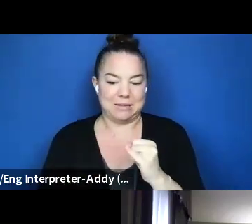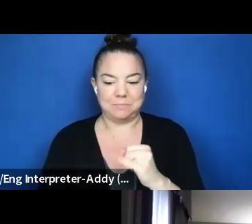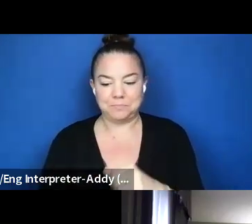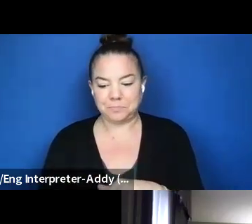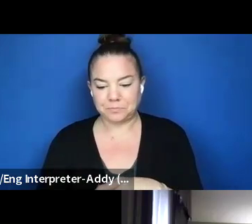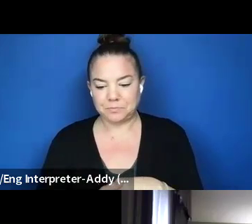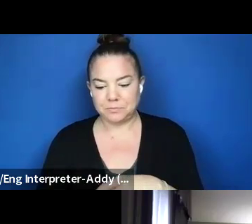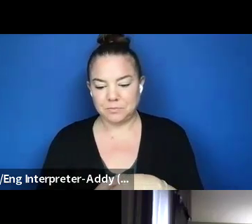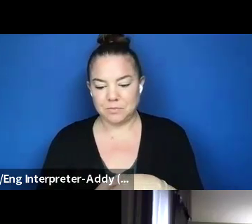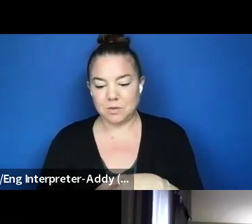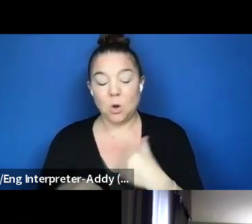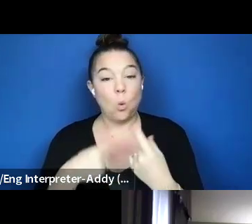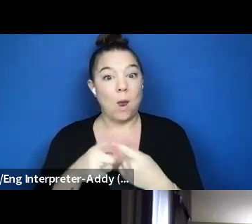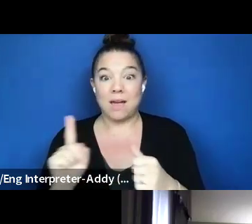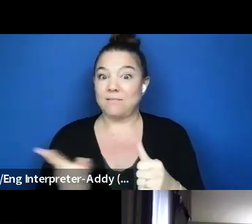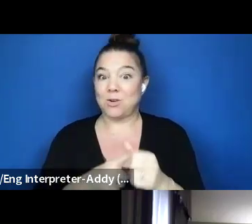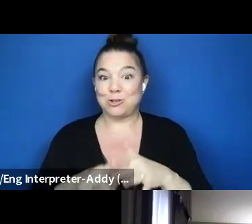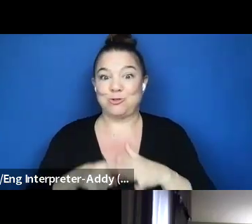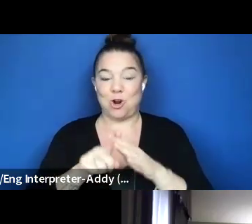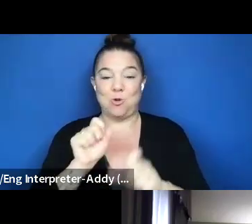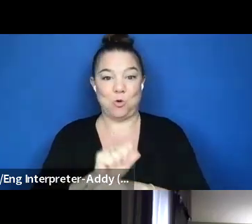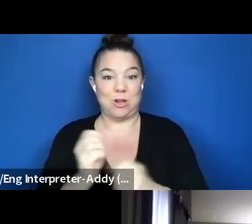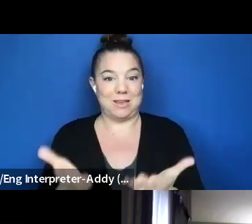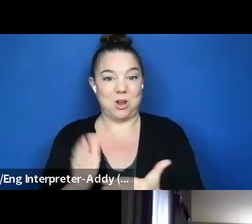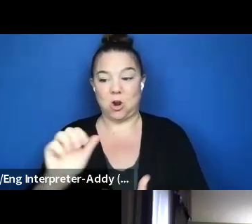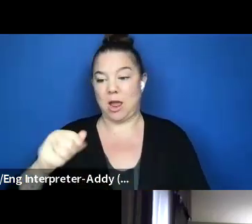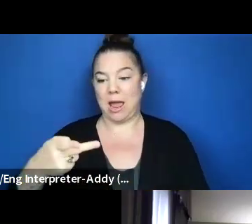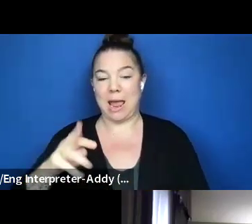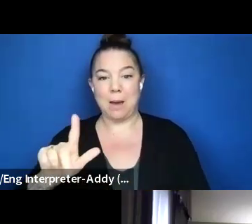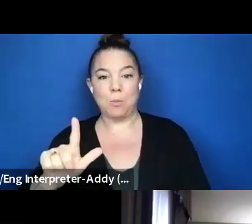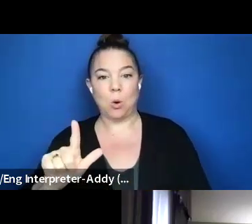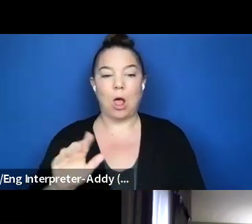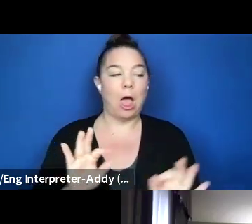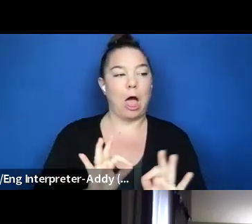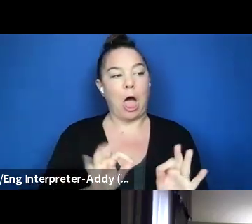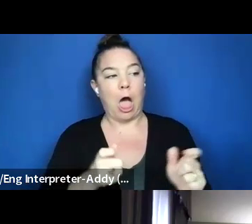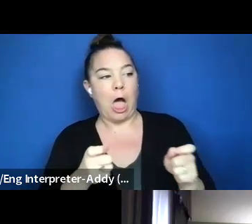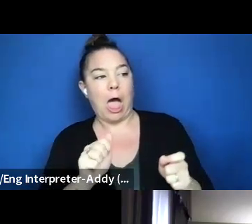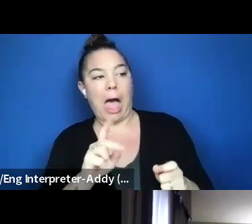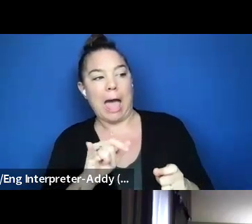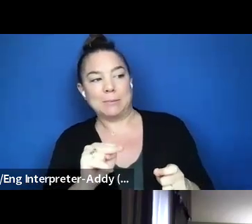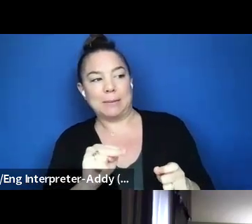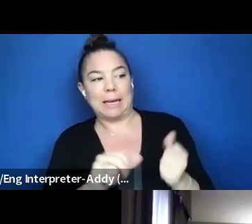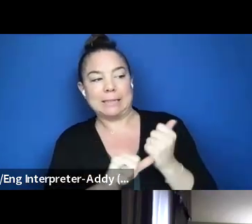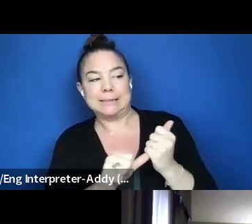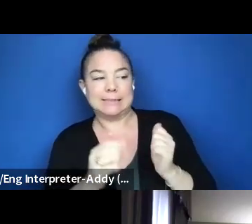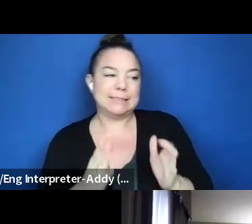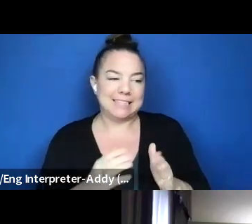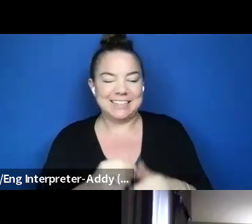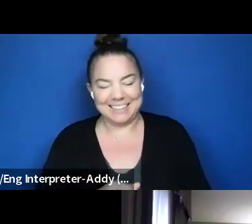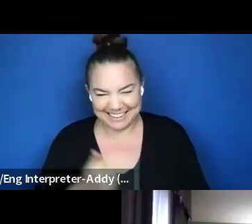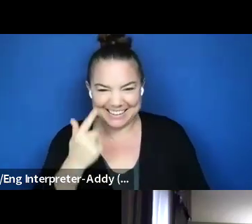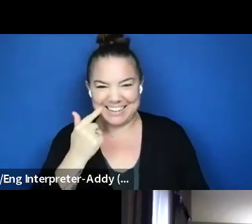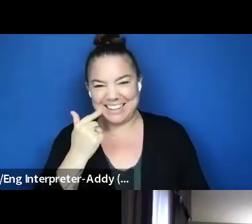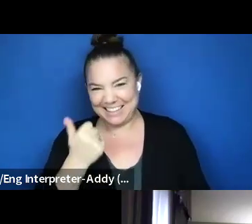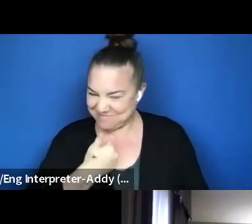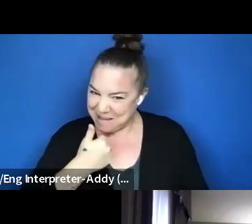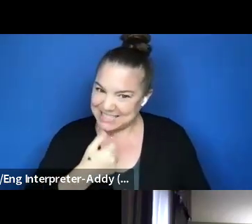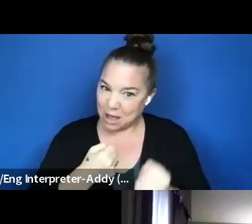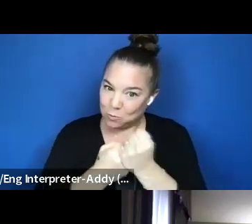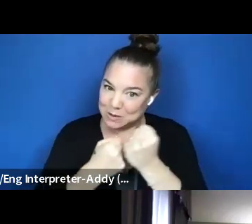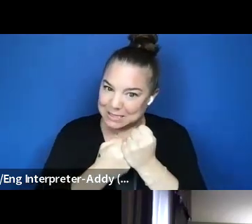Elissa w/ APRIL: you know, when I 1st started in April, I used to, you know, as a lowly administrative assistant. I was the one responsible for faxing